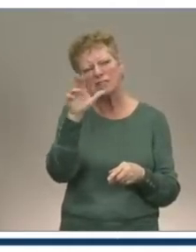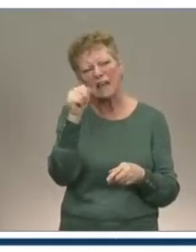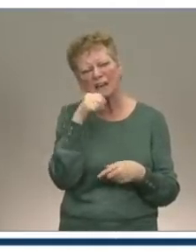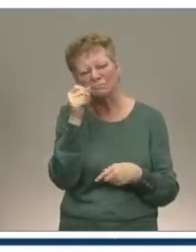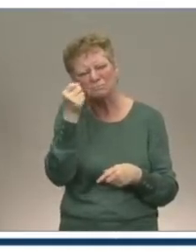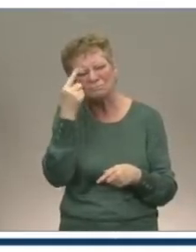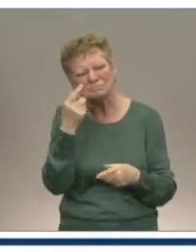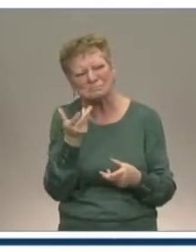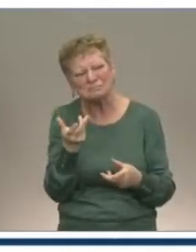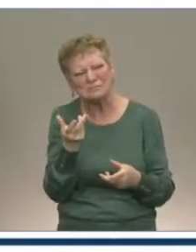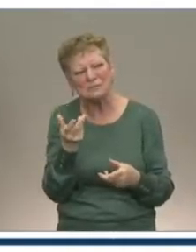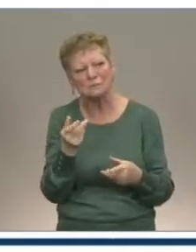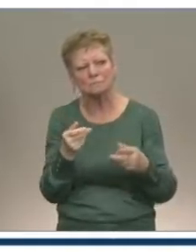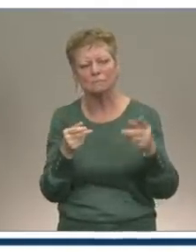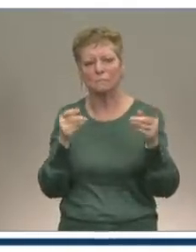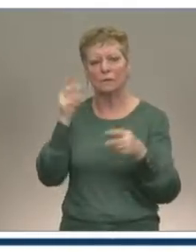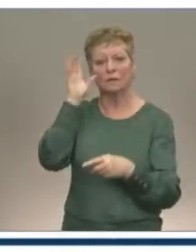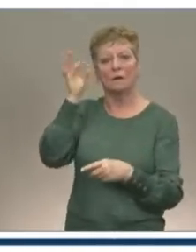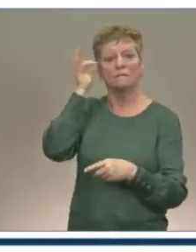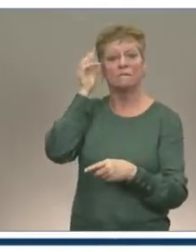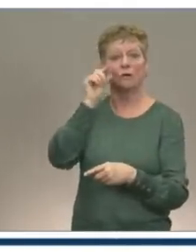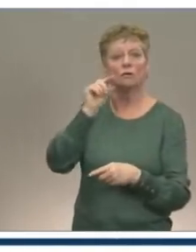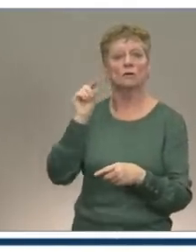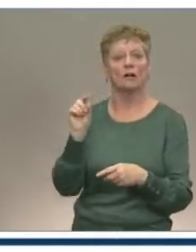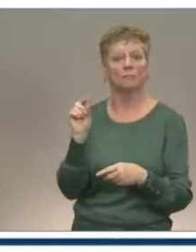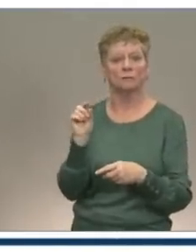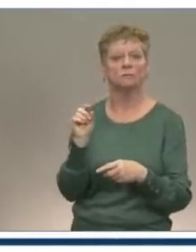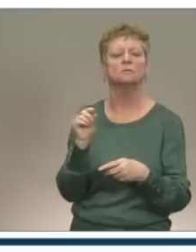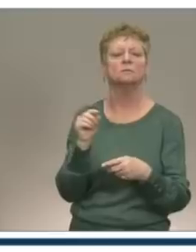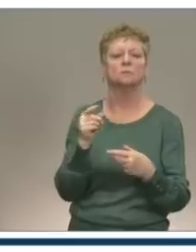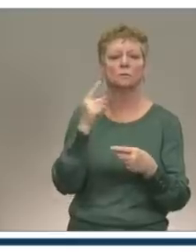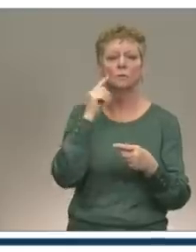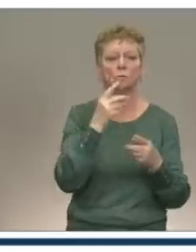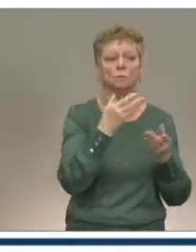we're just there the federal government is in the process of procuring an additional